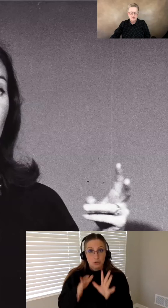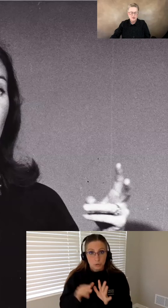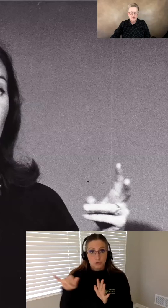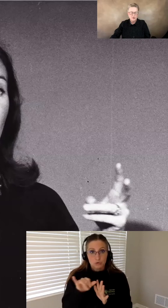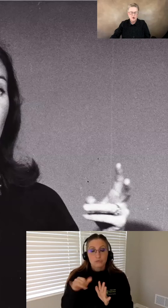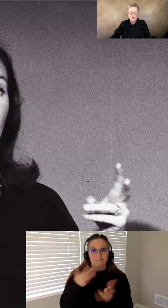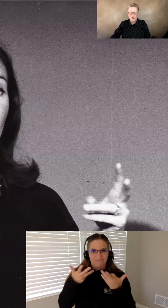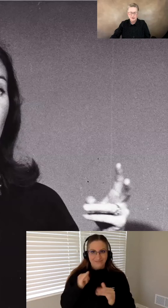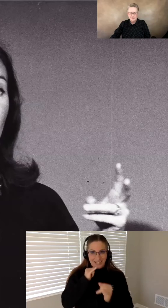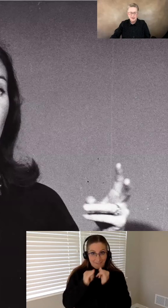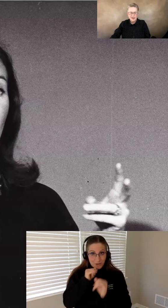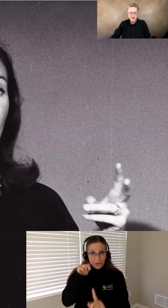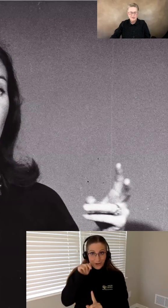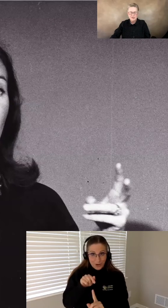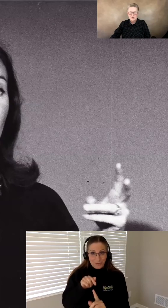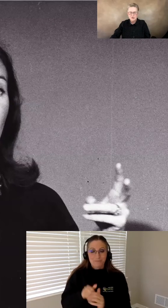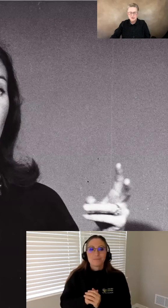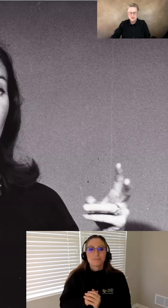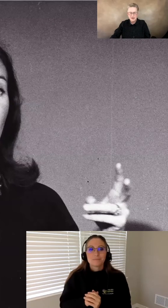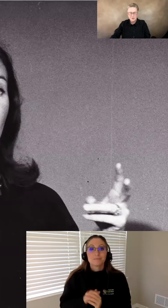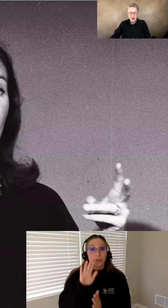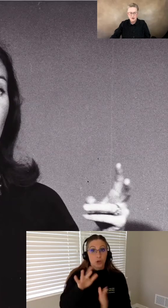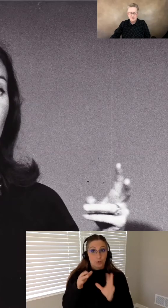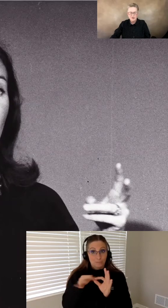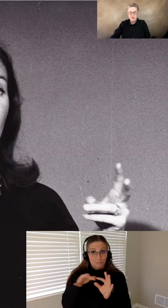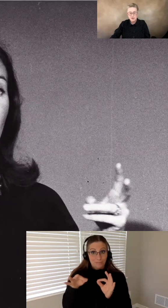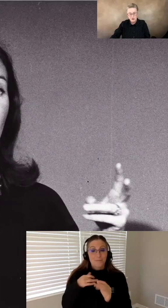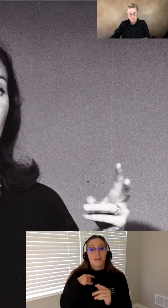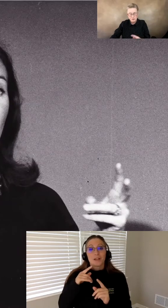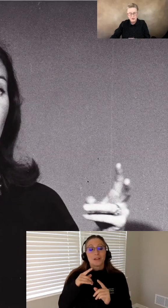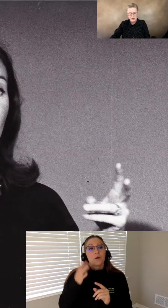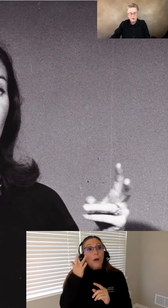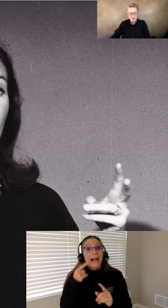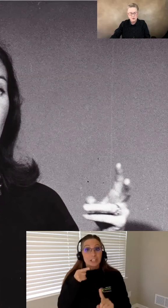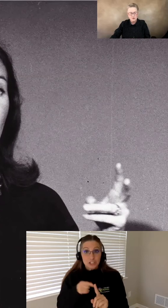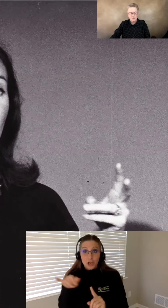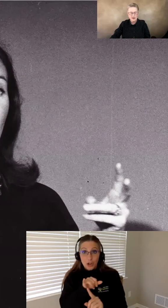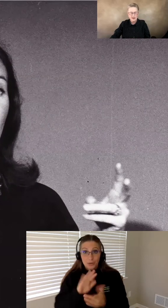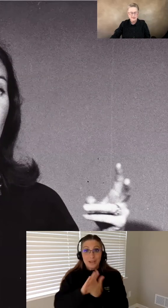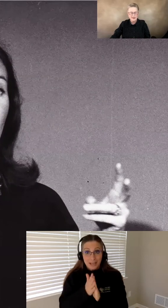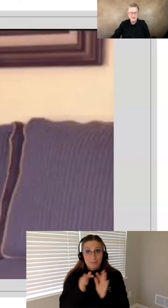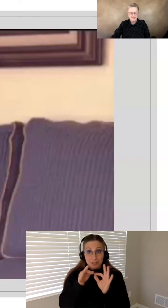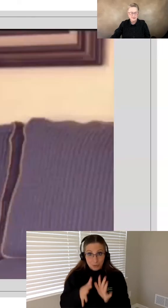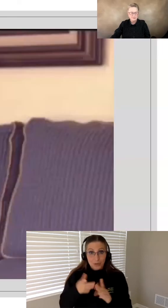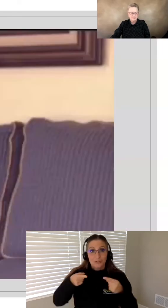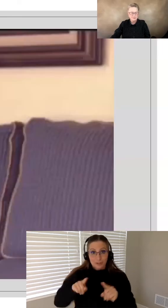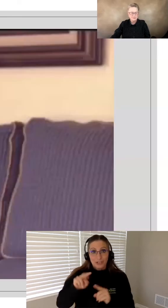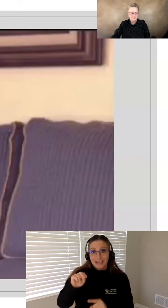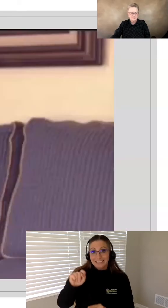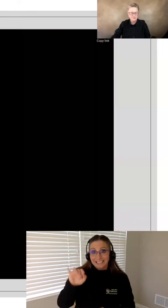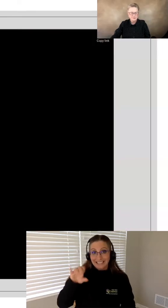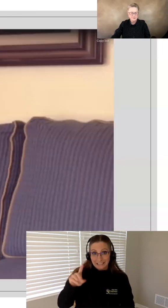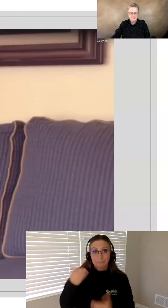interview her and this is what she said about it because she also became an interpreter at NTID